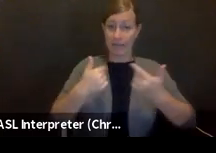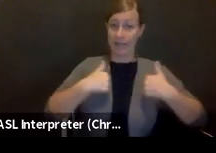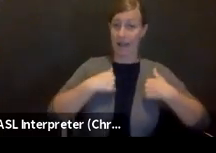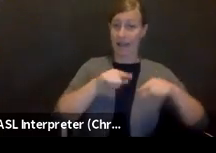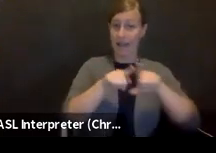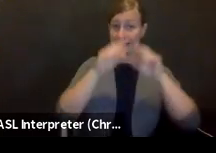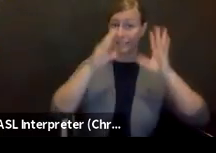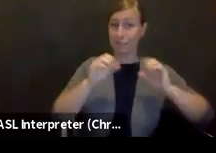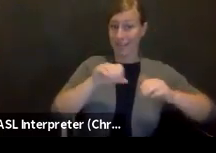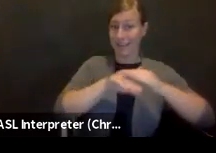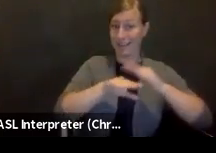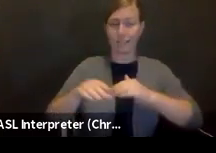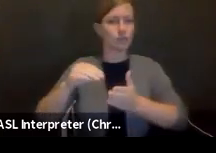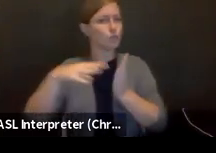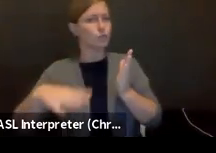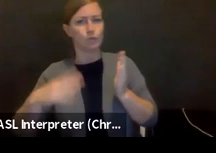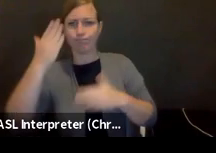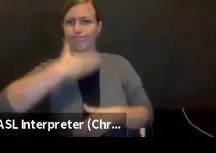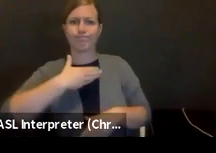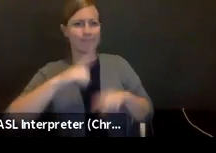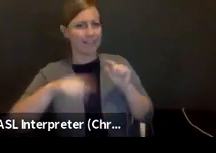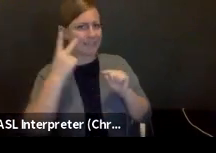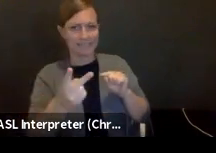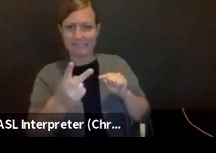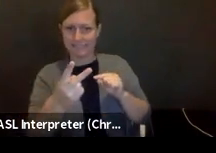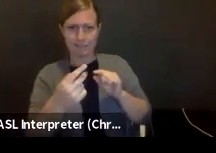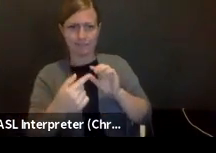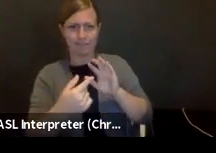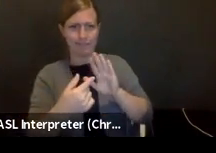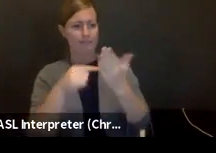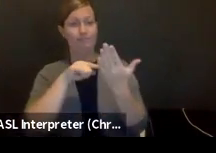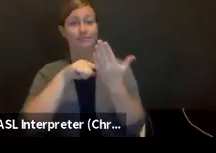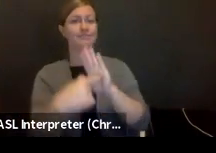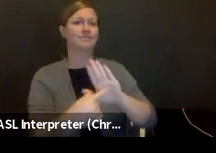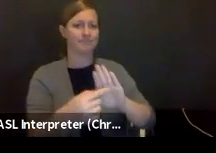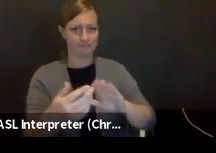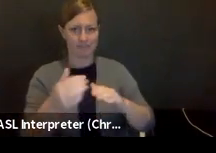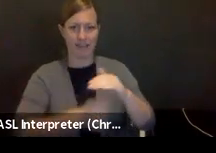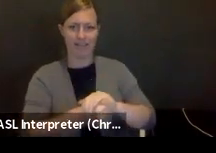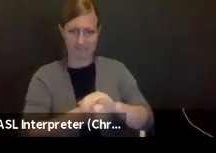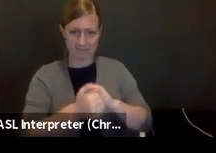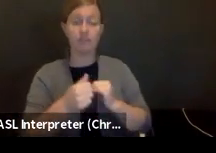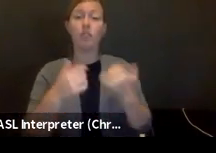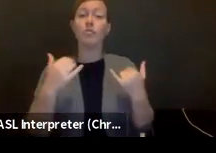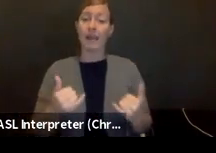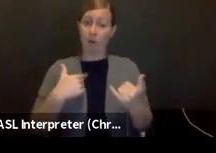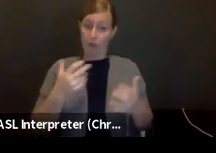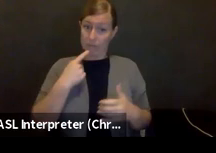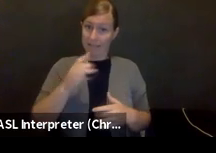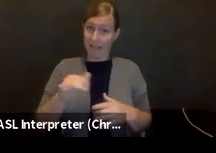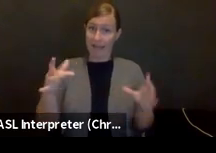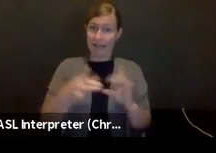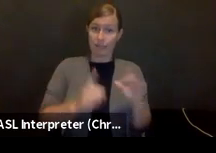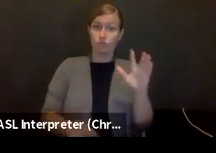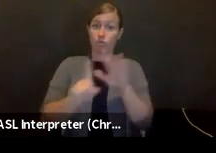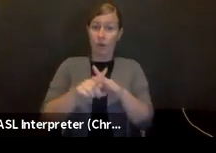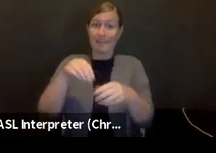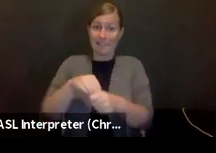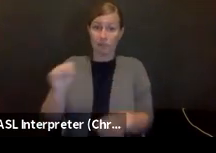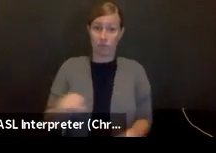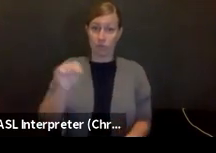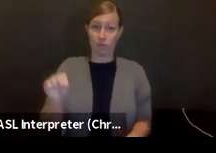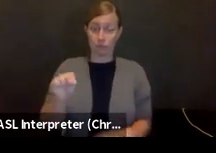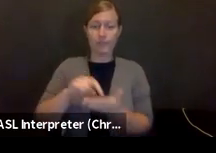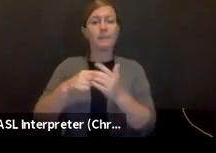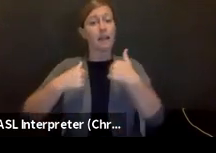ESD 189 - Amy Colburn: As a student, I no longer see those because they're not published. But now, because I said that I wanted this link to show up in school ology if I so I'm a student. If I click on this.